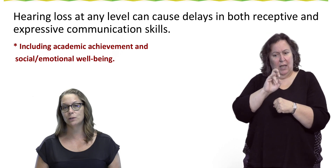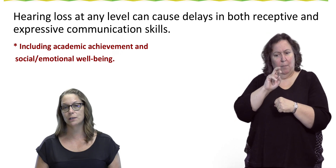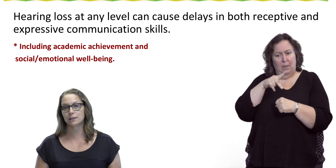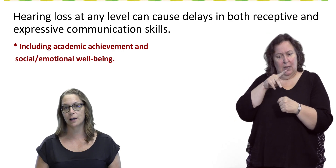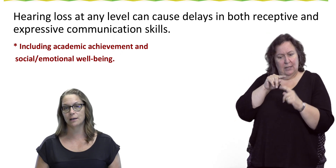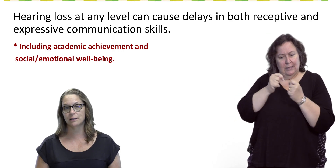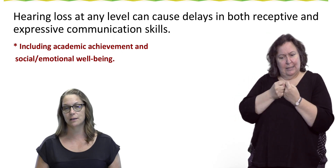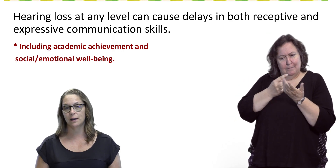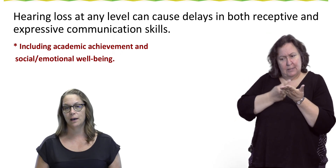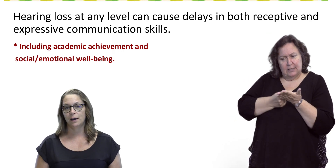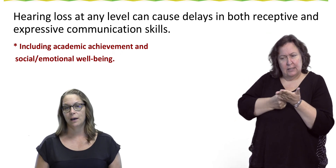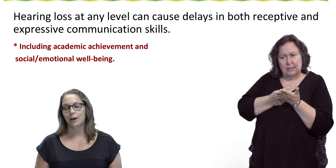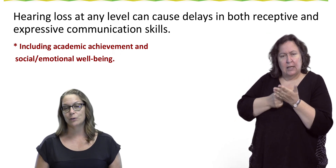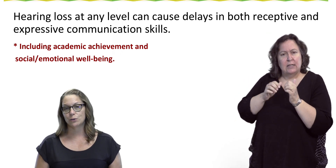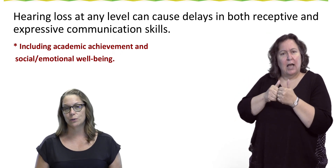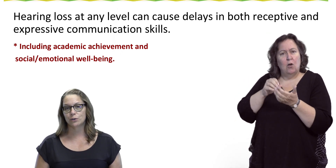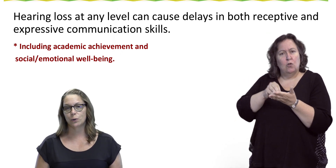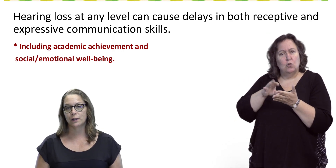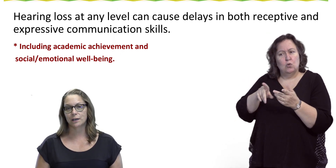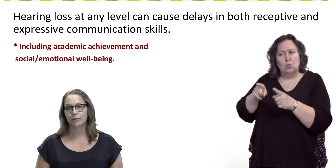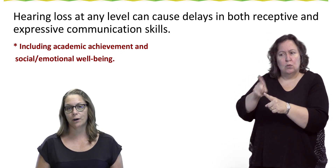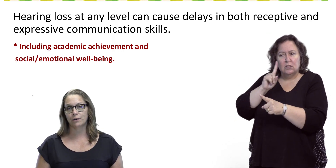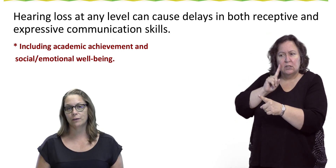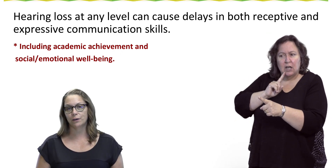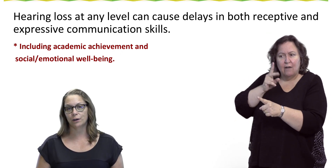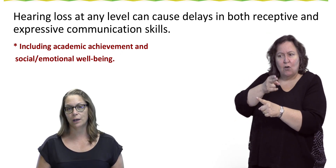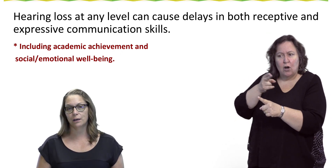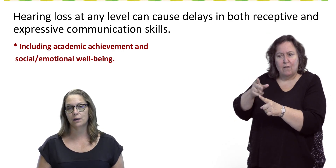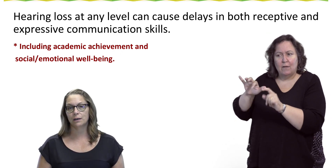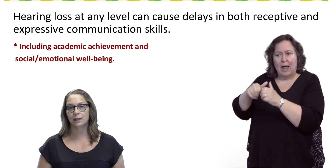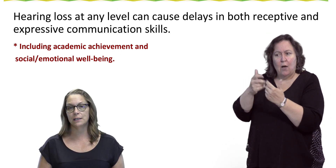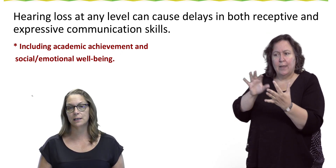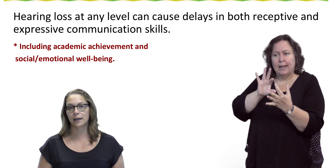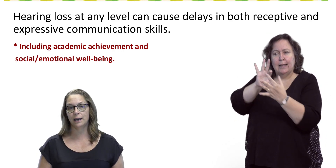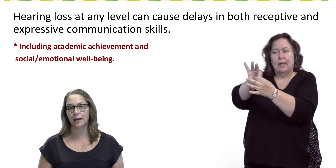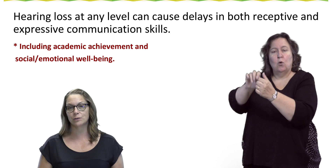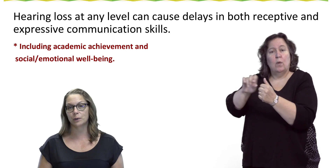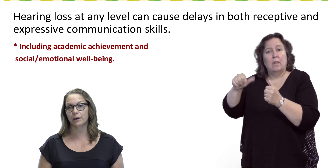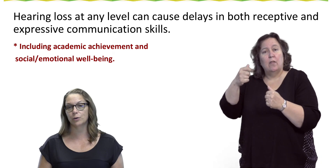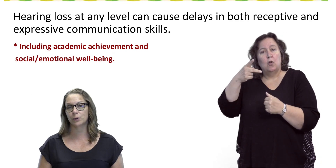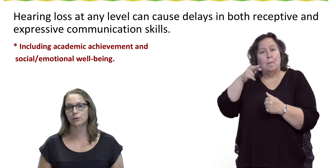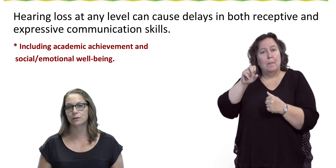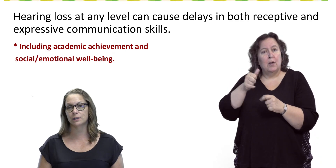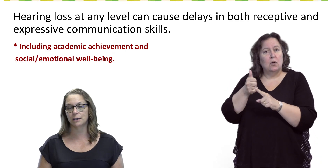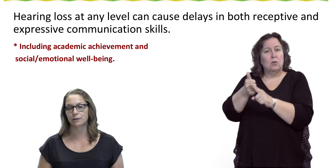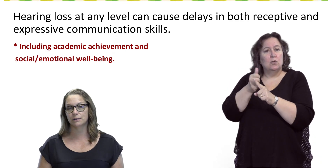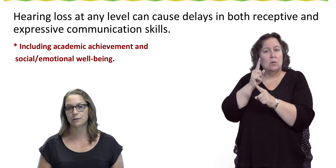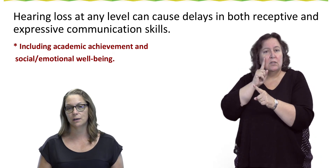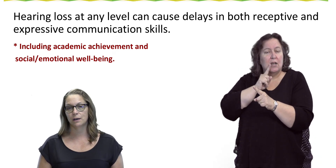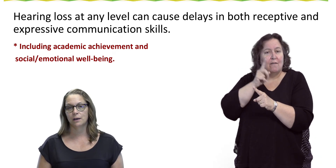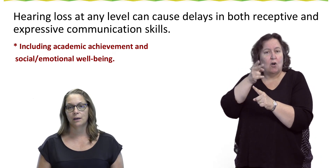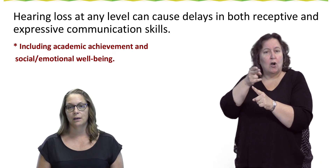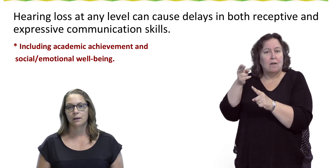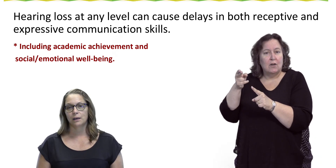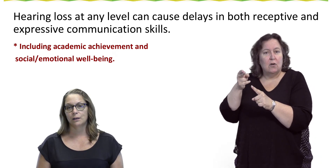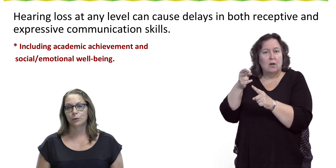continue to discuss how students who are deaf or hard of hearing need to connect with other peers and adults,